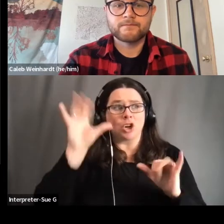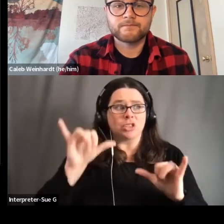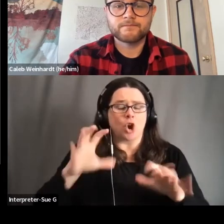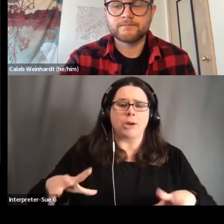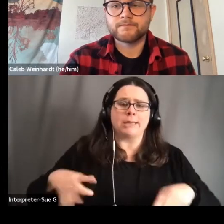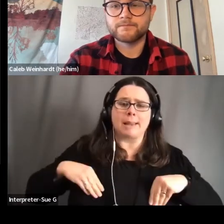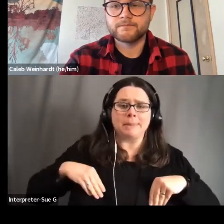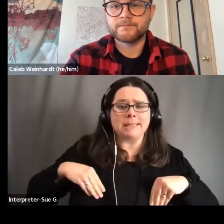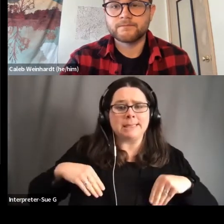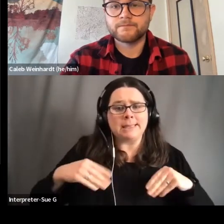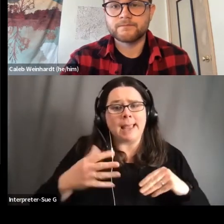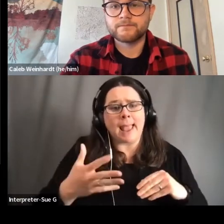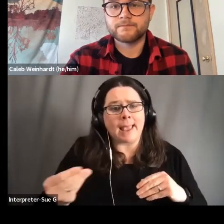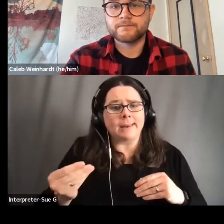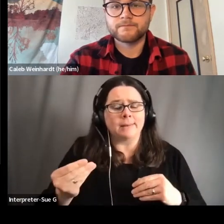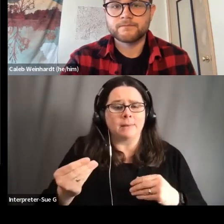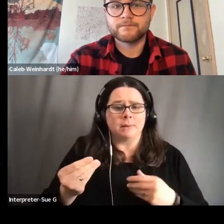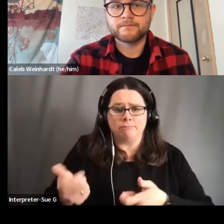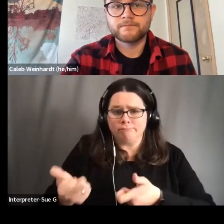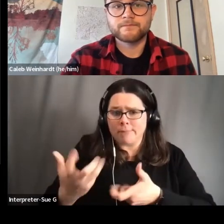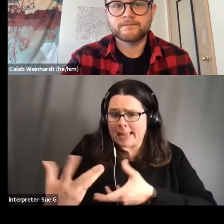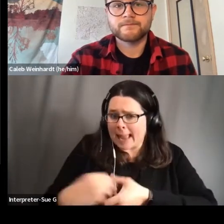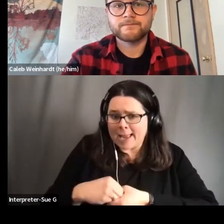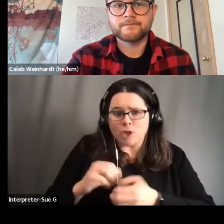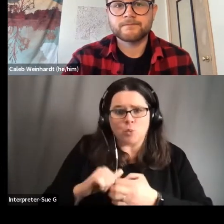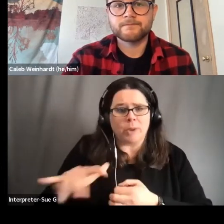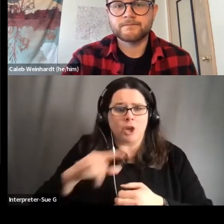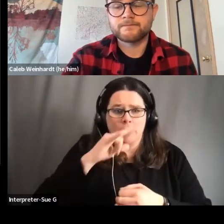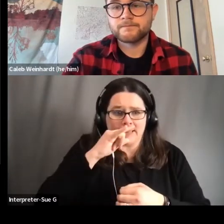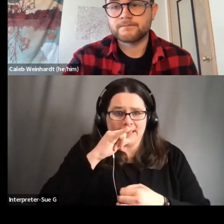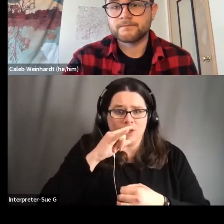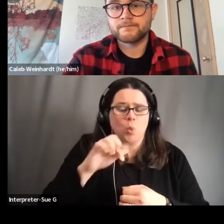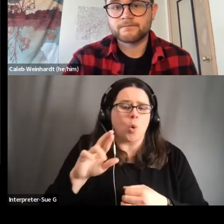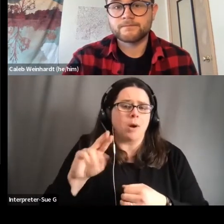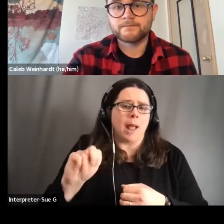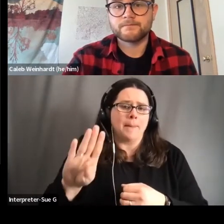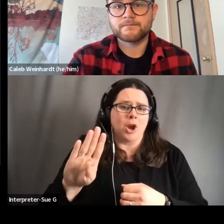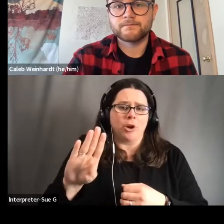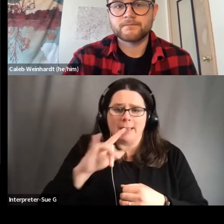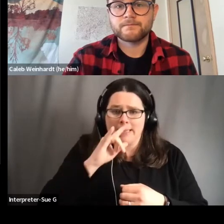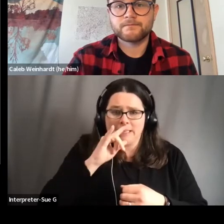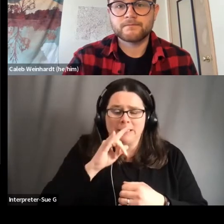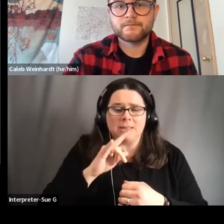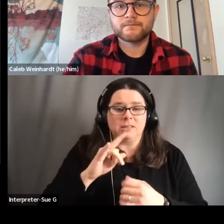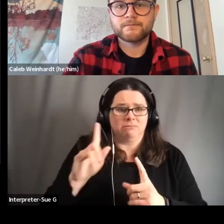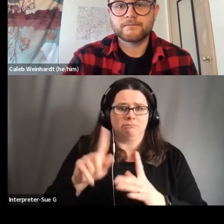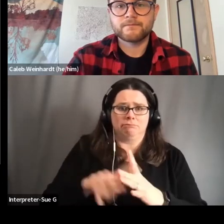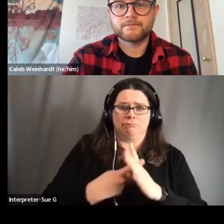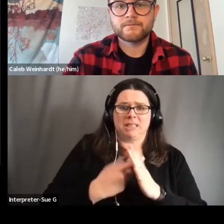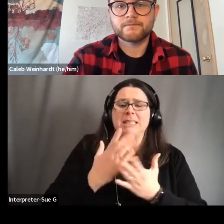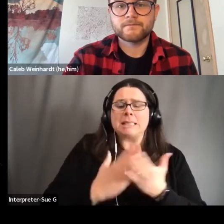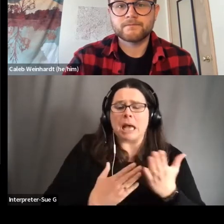and engaged with their trans kids or nonbinary kids from the get go and some take a little while to get there